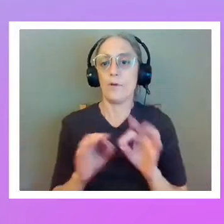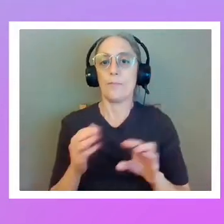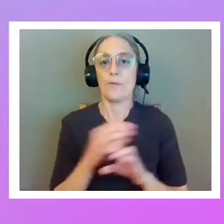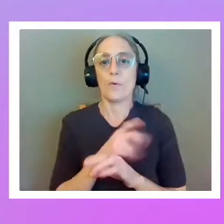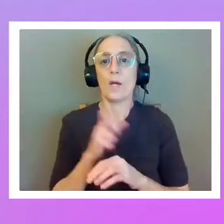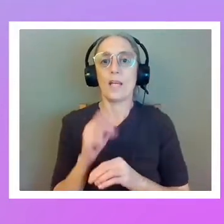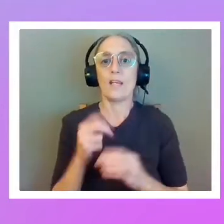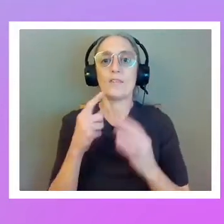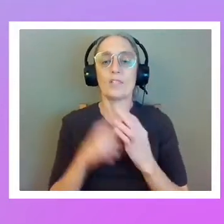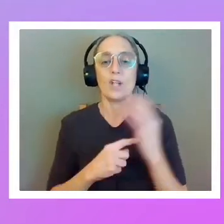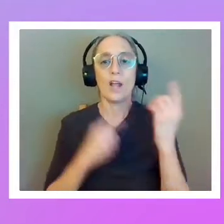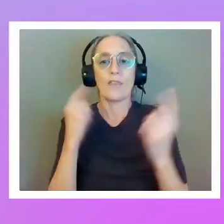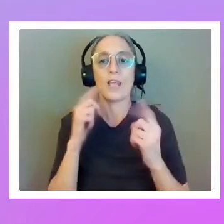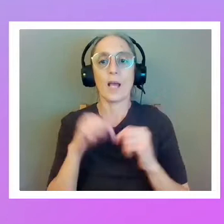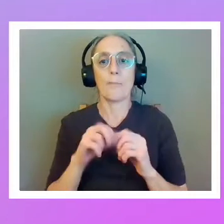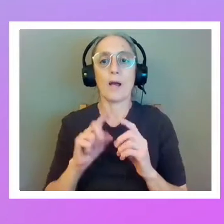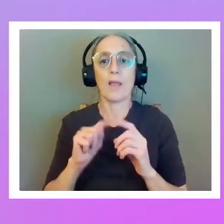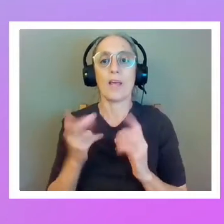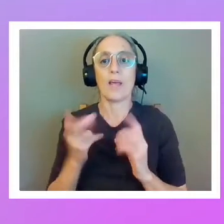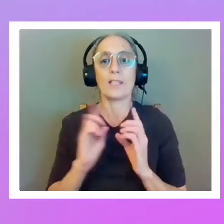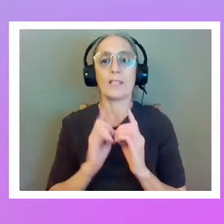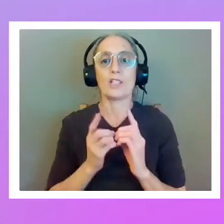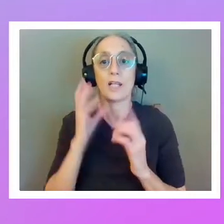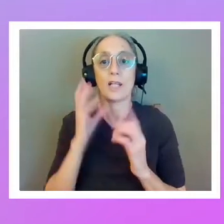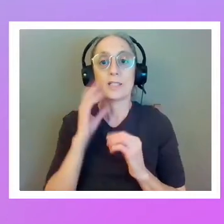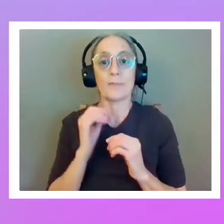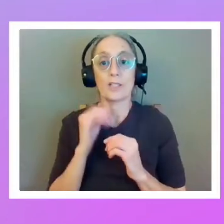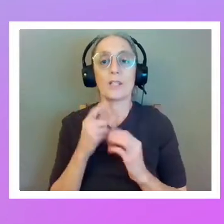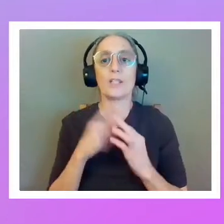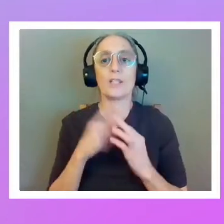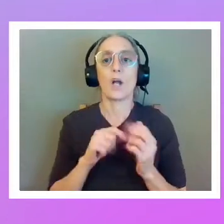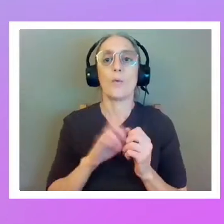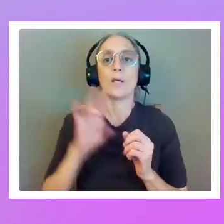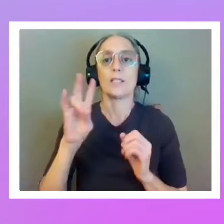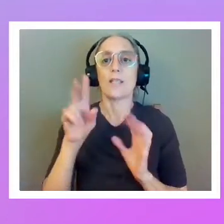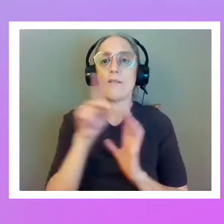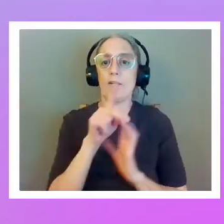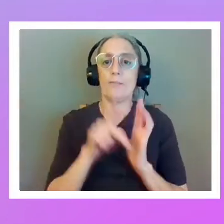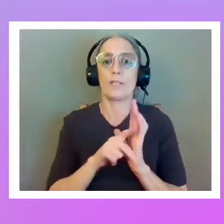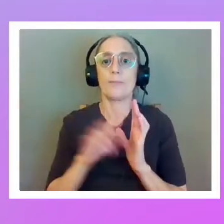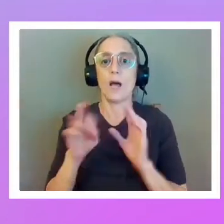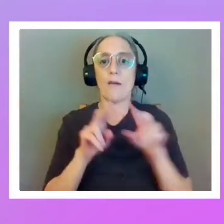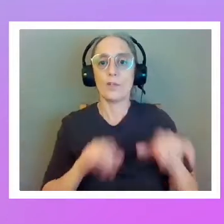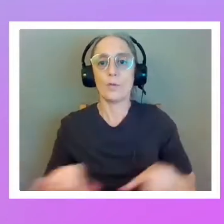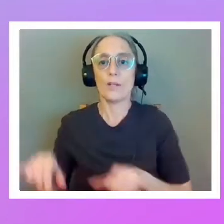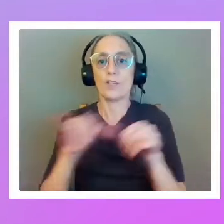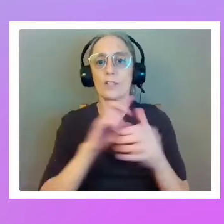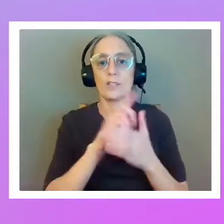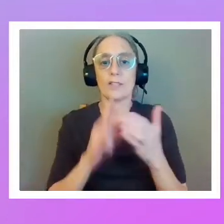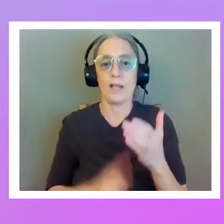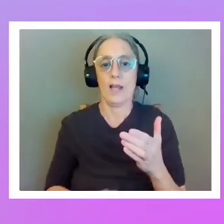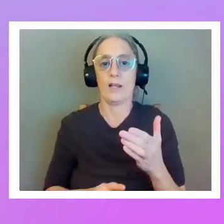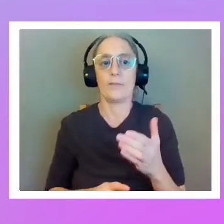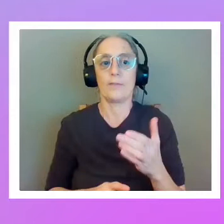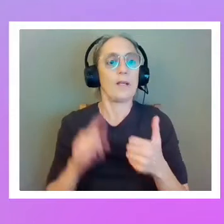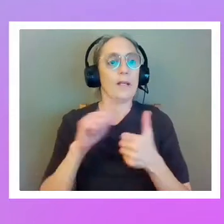about the digital experience, we start with the seven principles of universal design, which are equitable use,